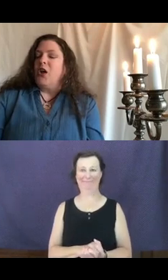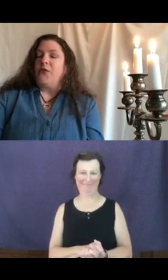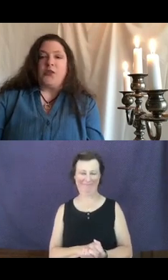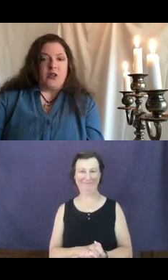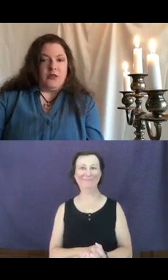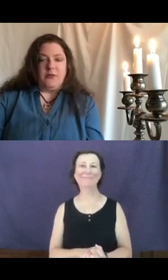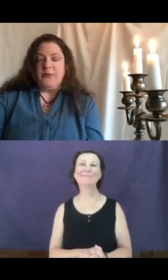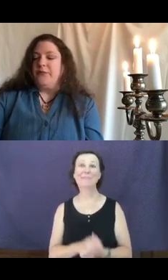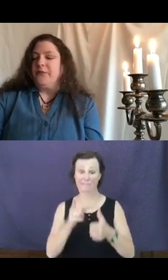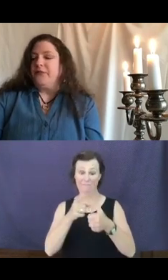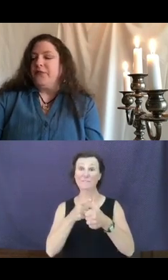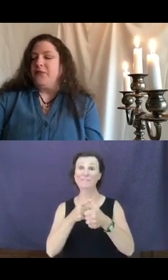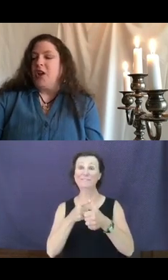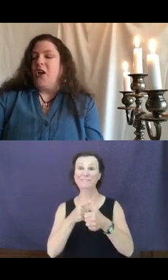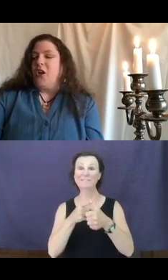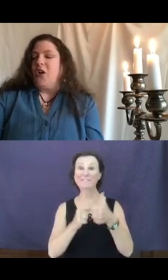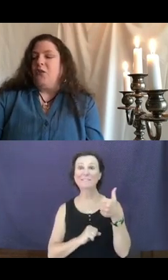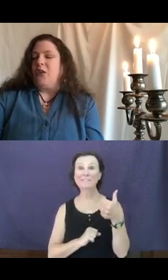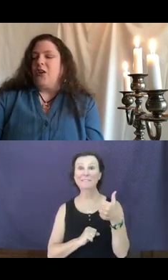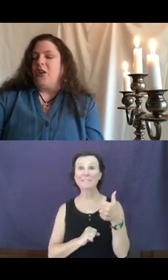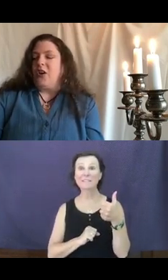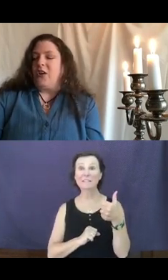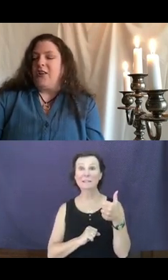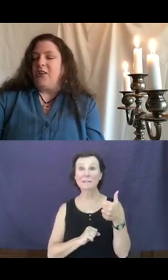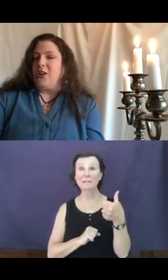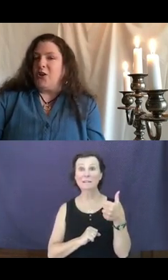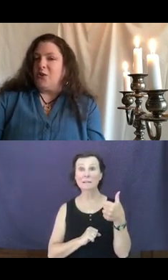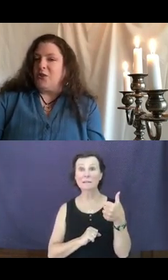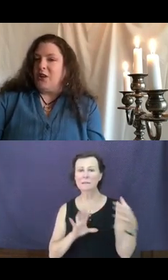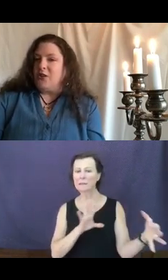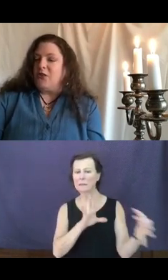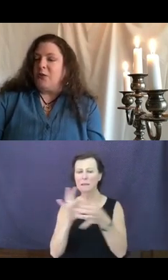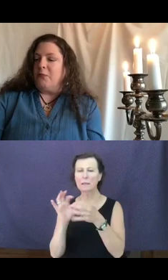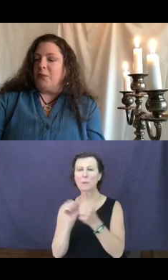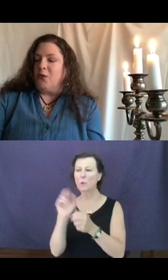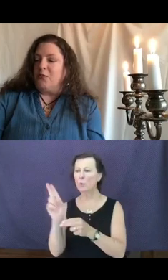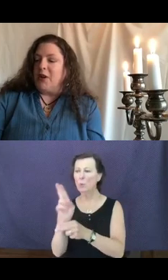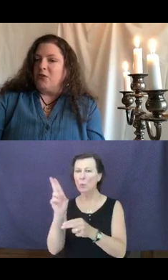First off, regarding the usage of the boat mentioned